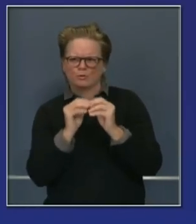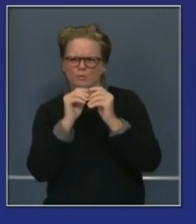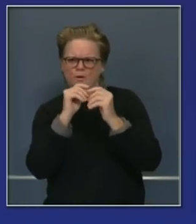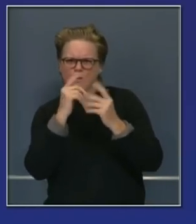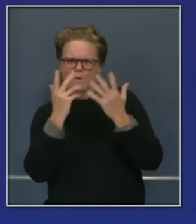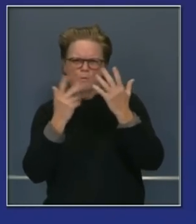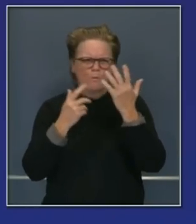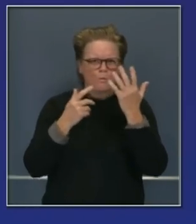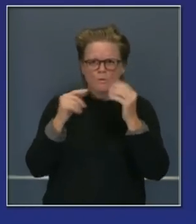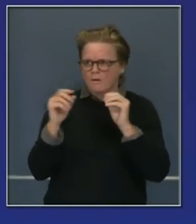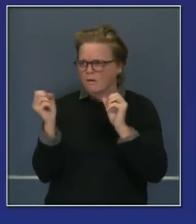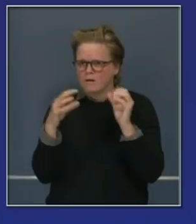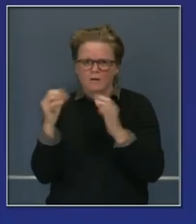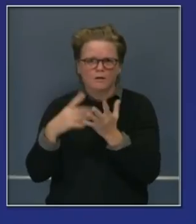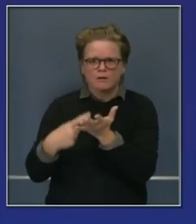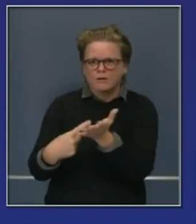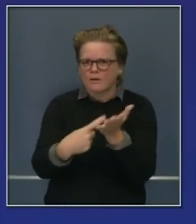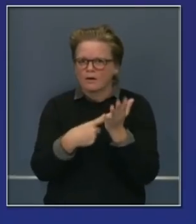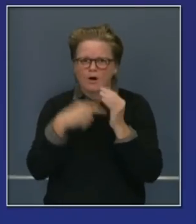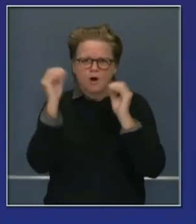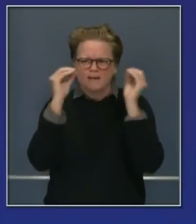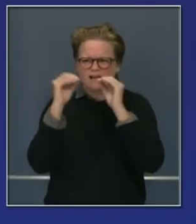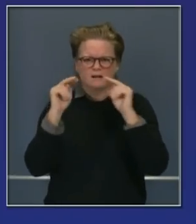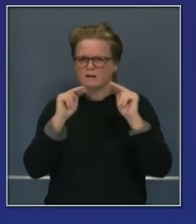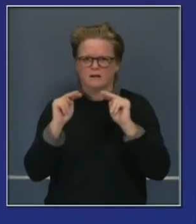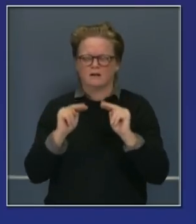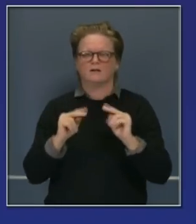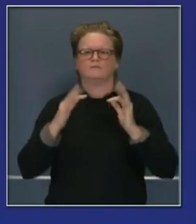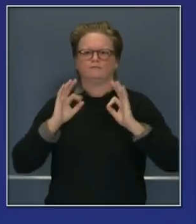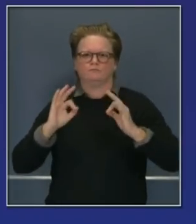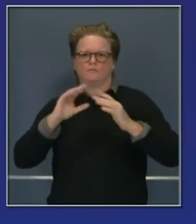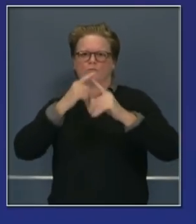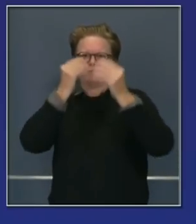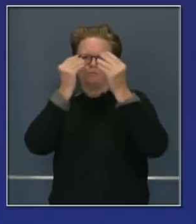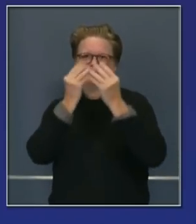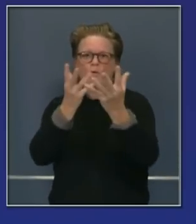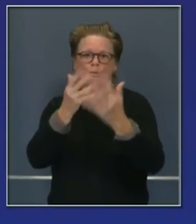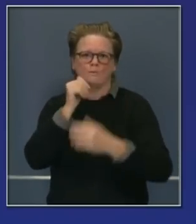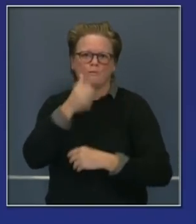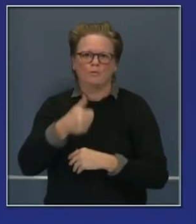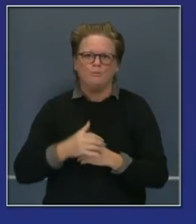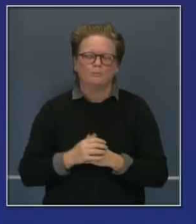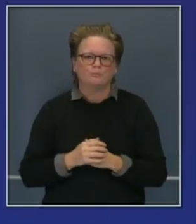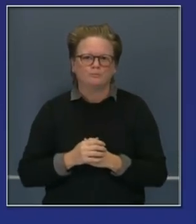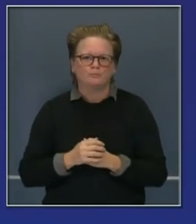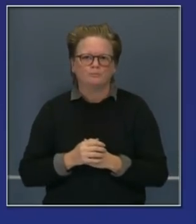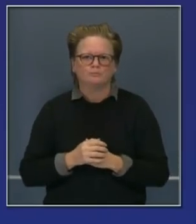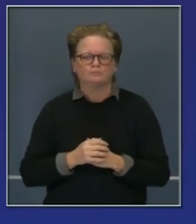ALL OF THE DATA AND WE WORK THROUGH DIFFERENCES OF OPINION IN SOME CASES OR JUST MAKING